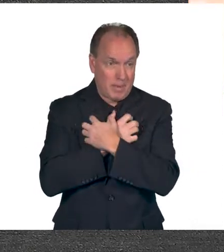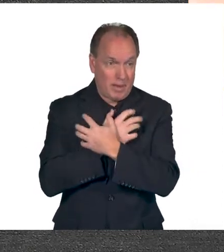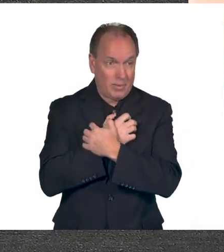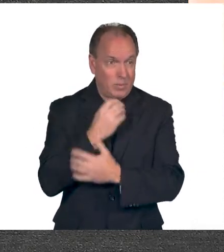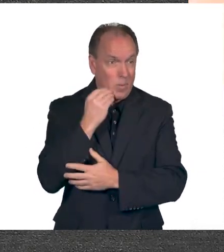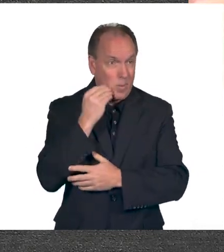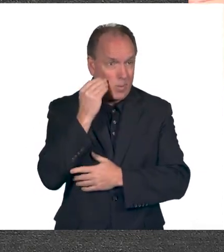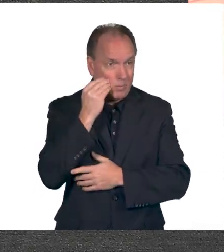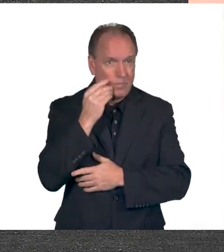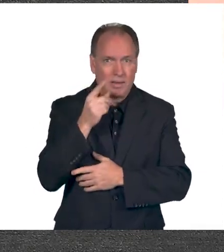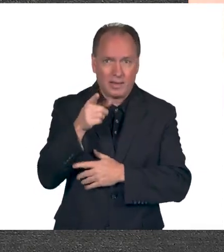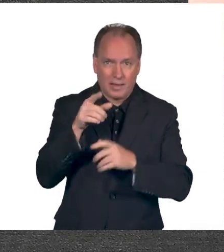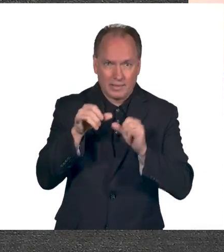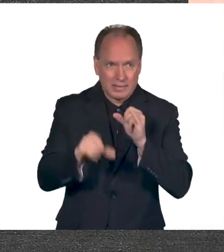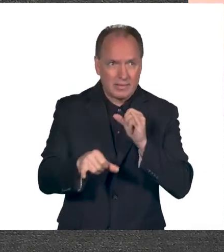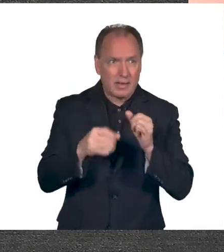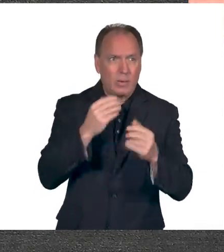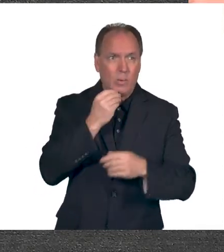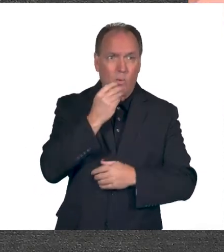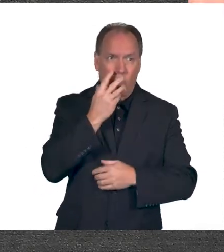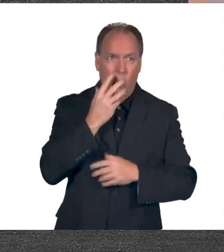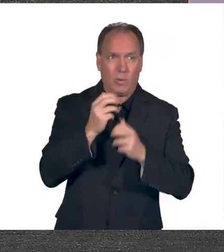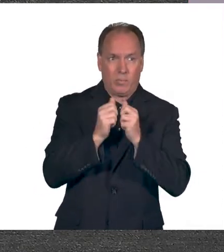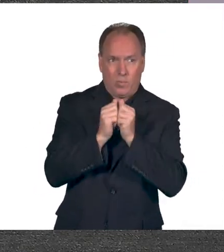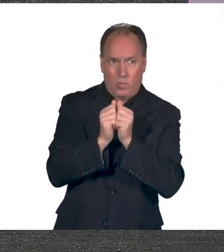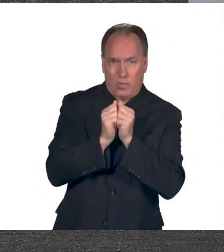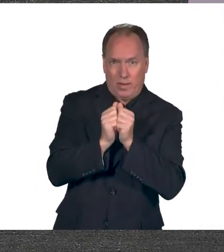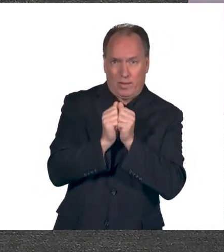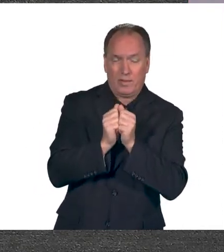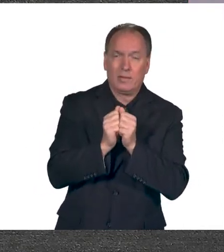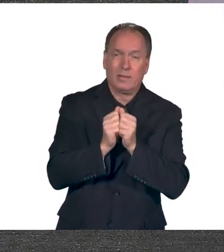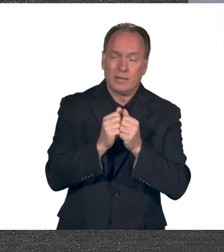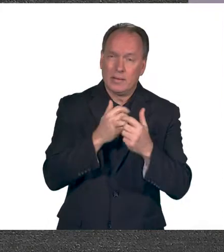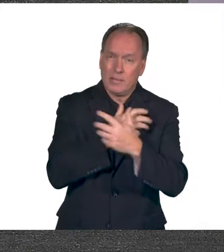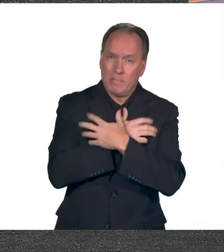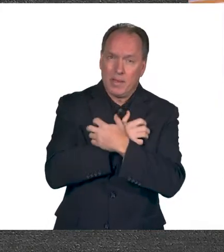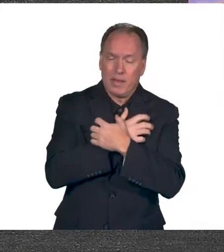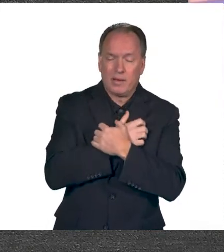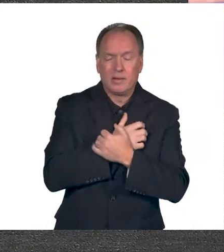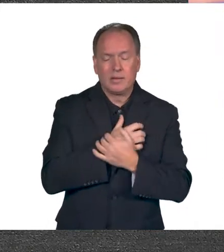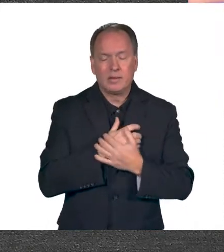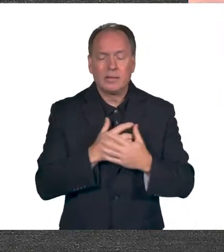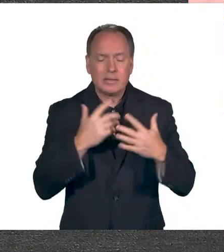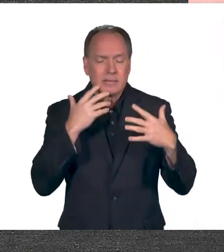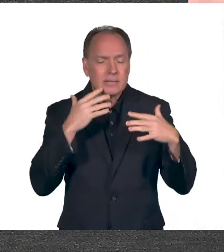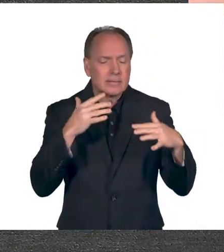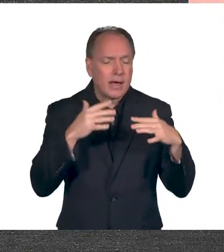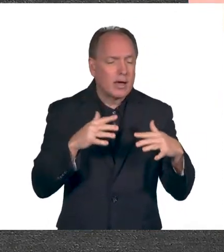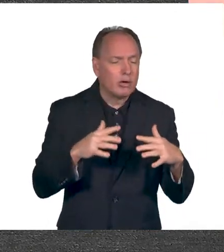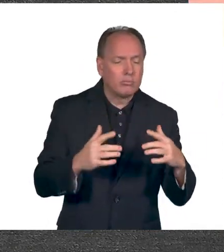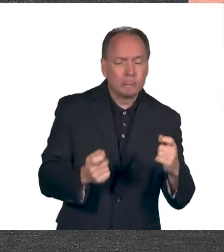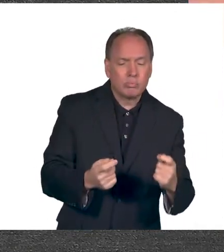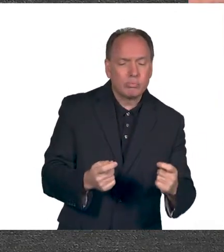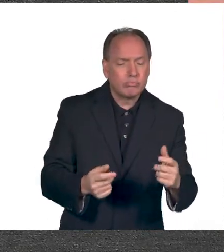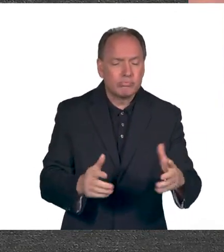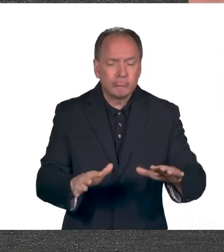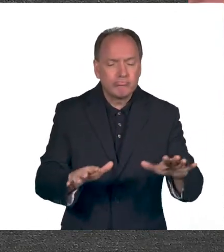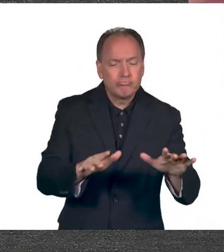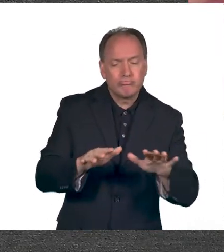so he can warm like bear. "The coals pip-pop and the wind doesn't stop,